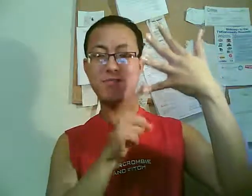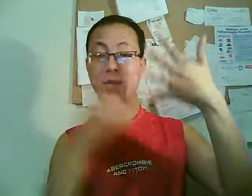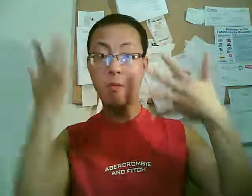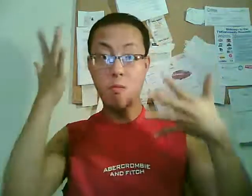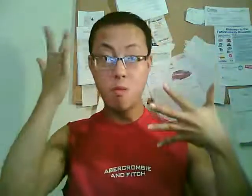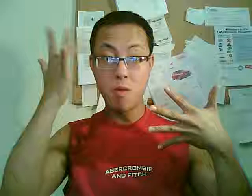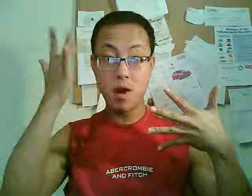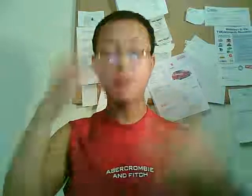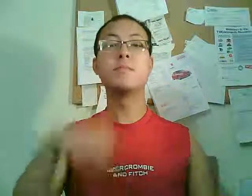Why?